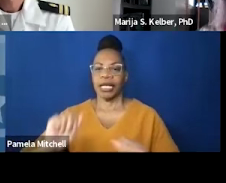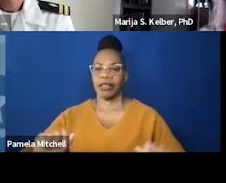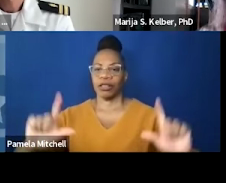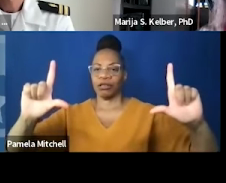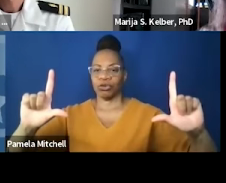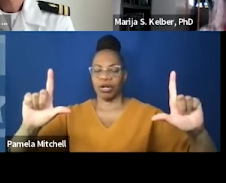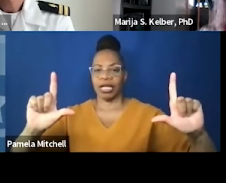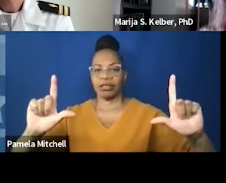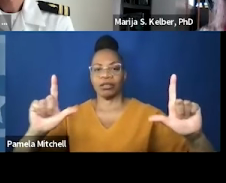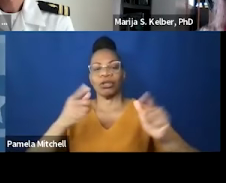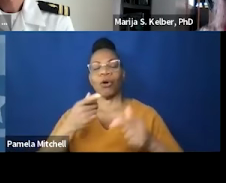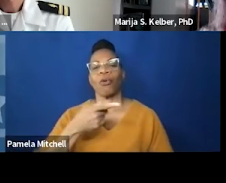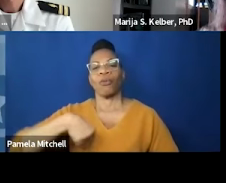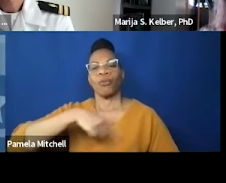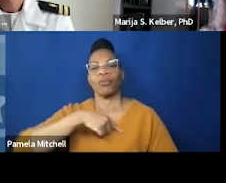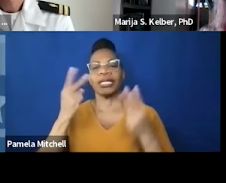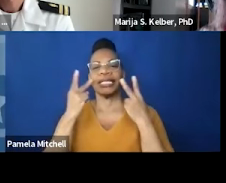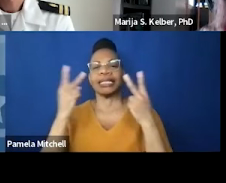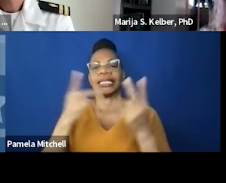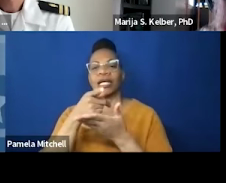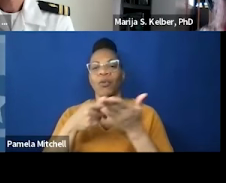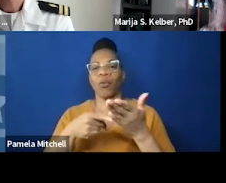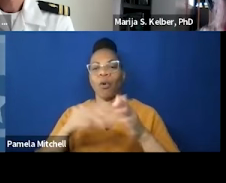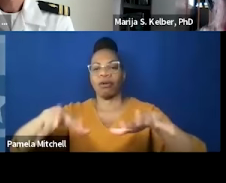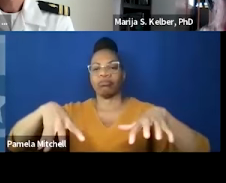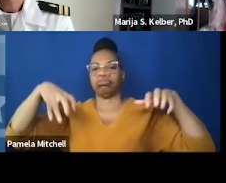Let's go ahead and see what folks have responded with.